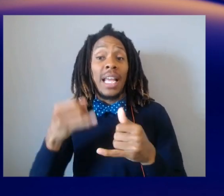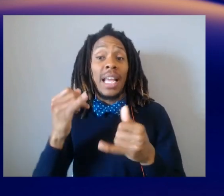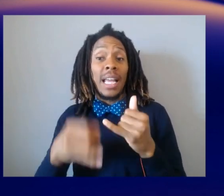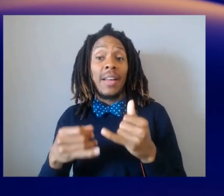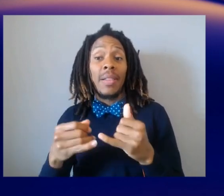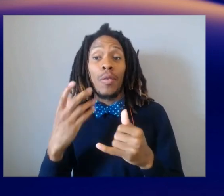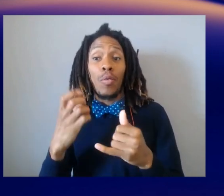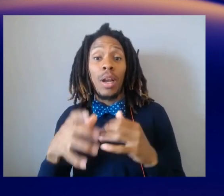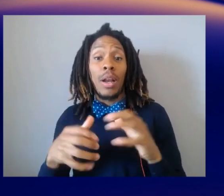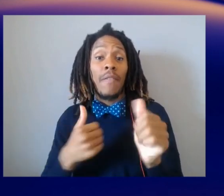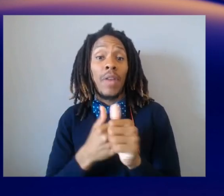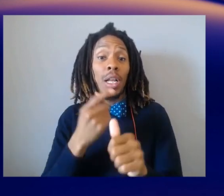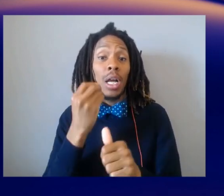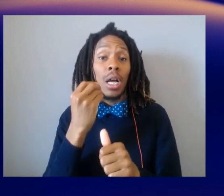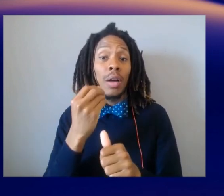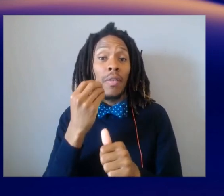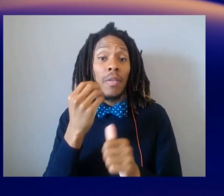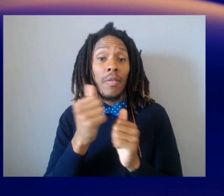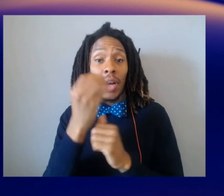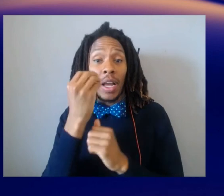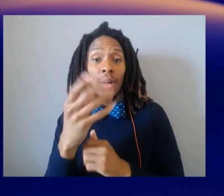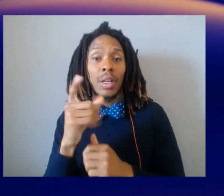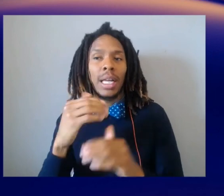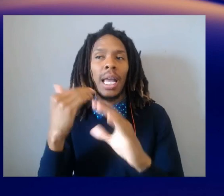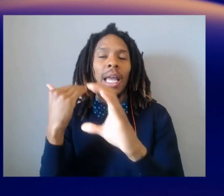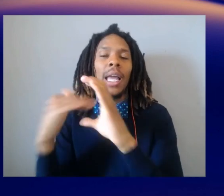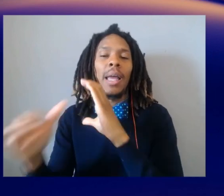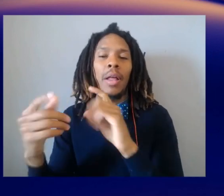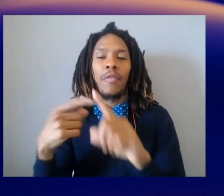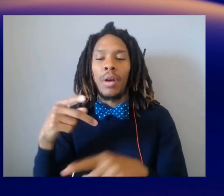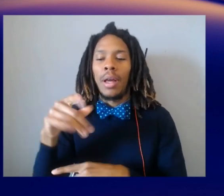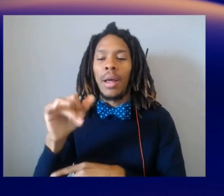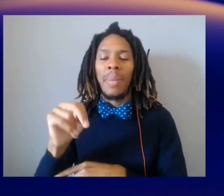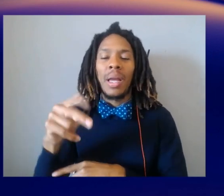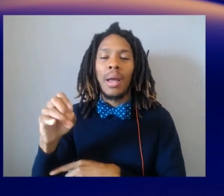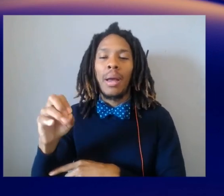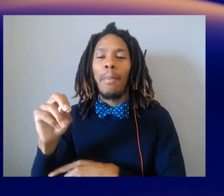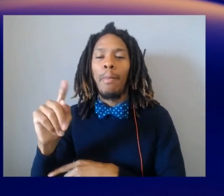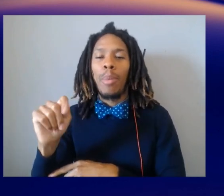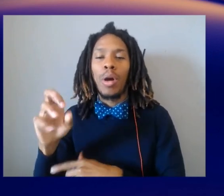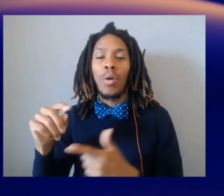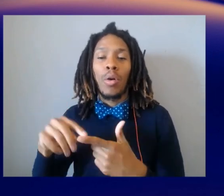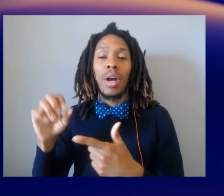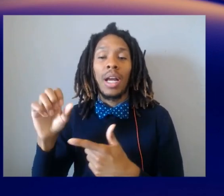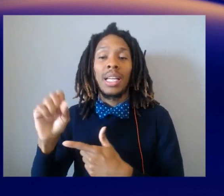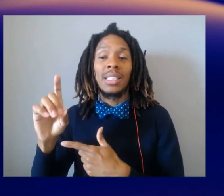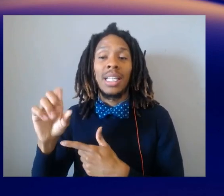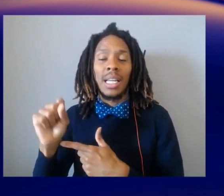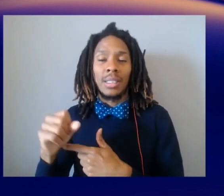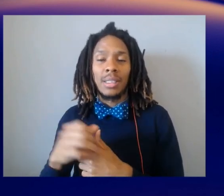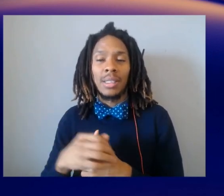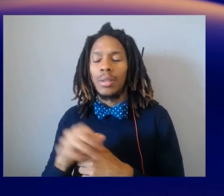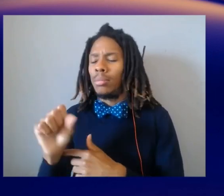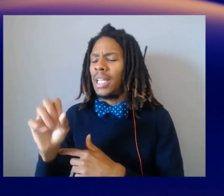they can certainly email that out from Pinpoint, or SES. - Or SES. Yeah, and did I say you could also